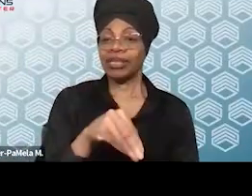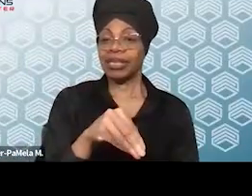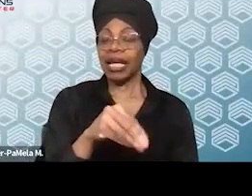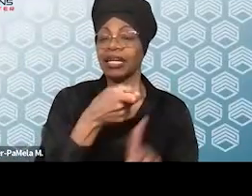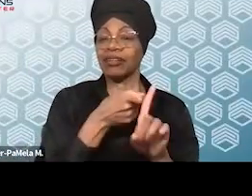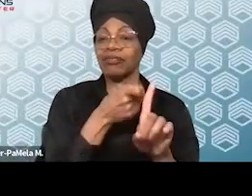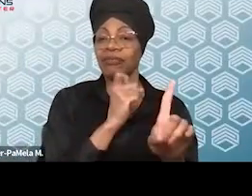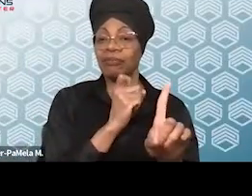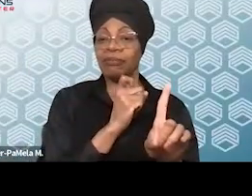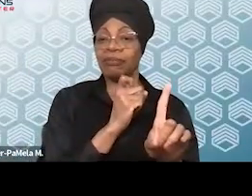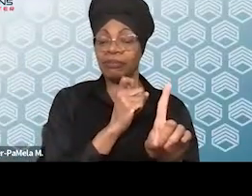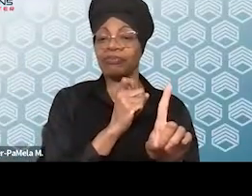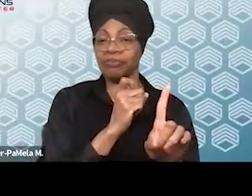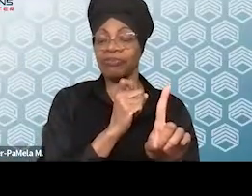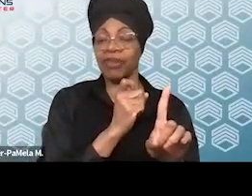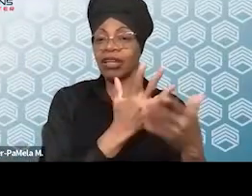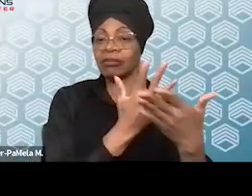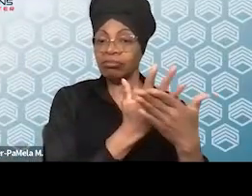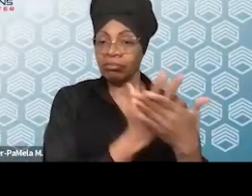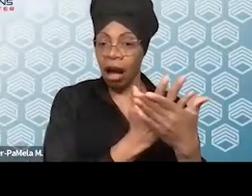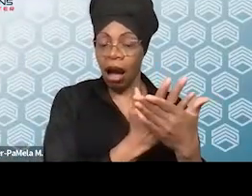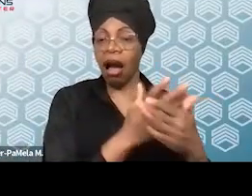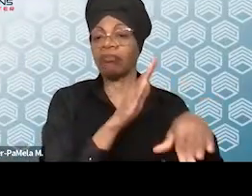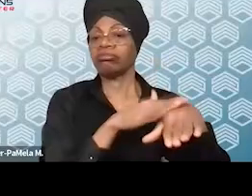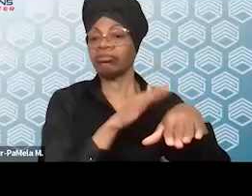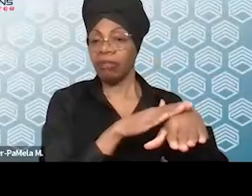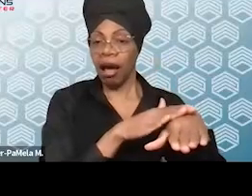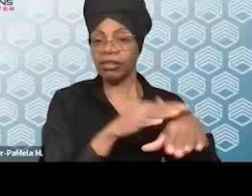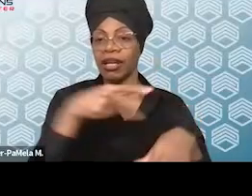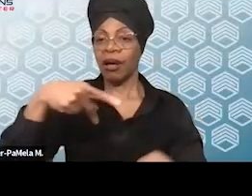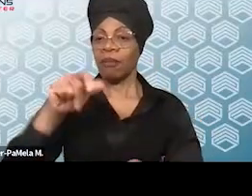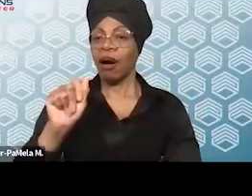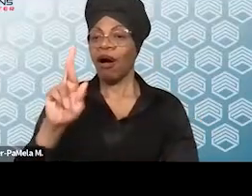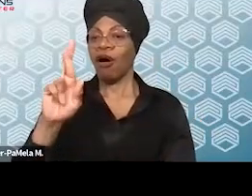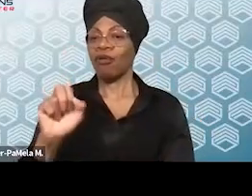from corrections, probation, parole, and 21% of you are joining